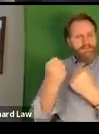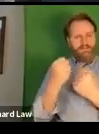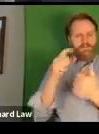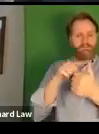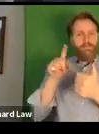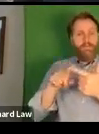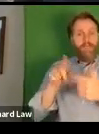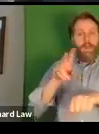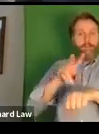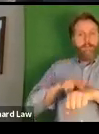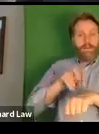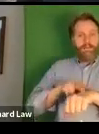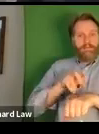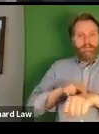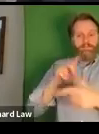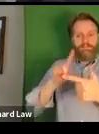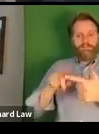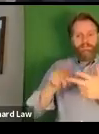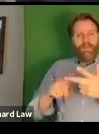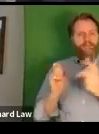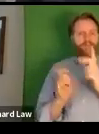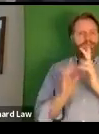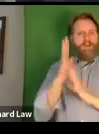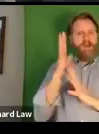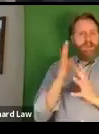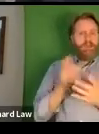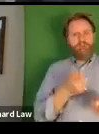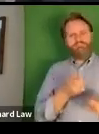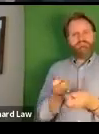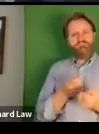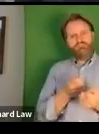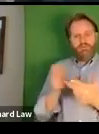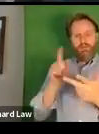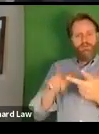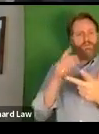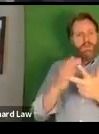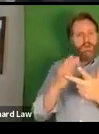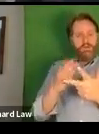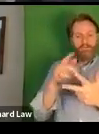force and the fire service so it's the emergency services who would have that